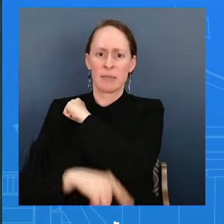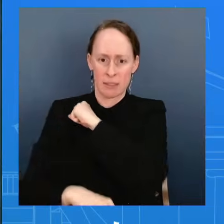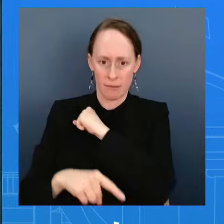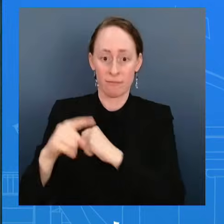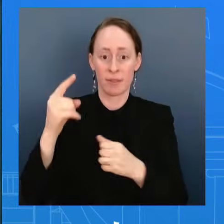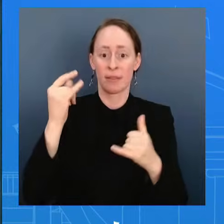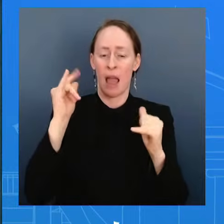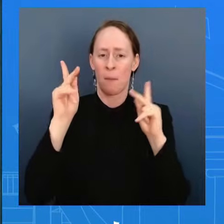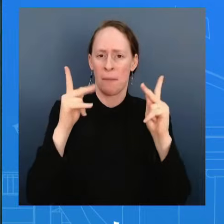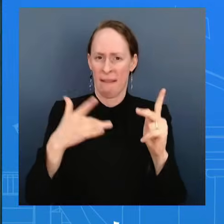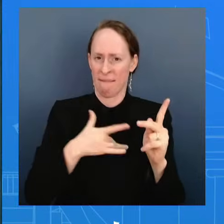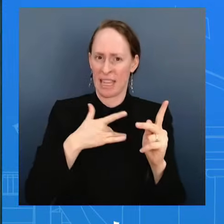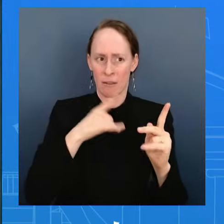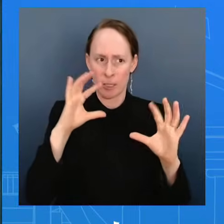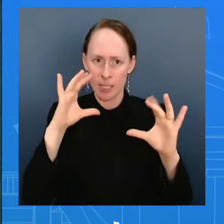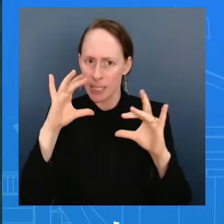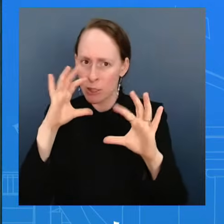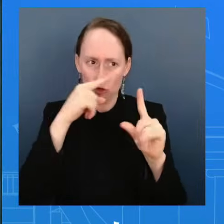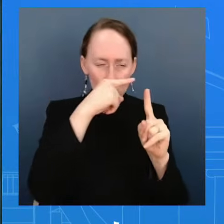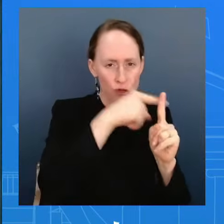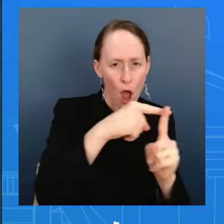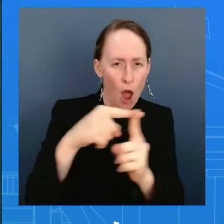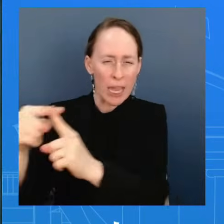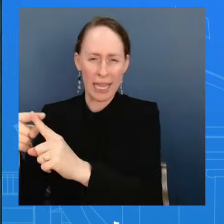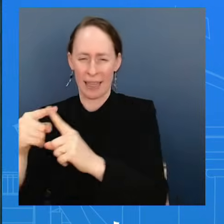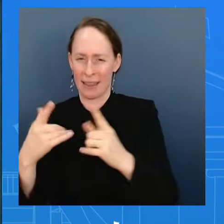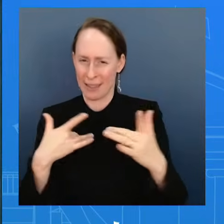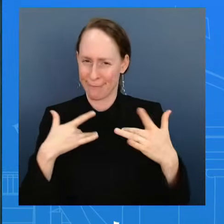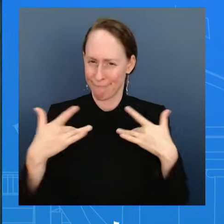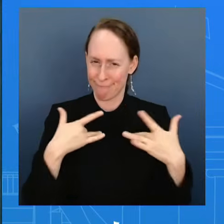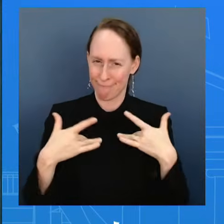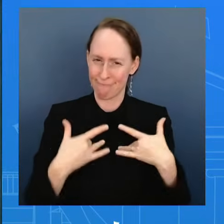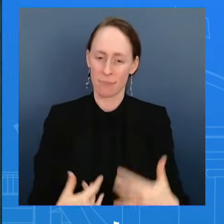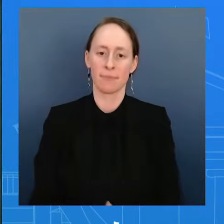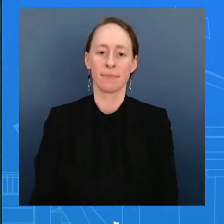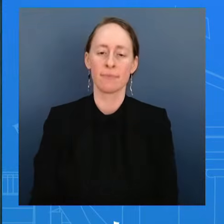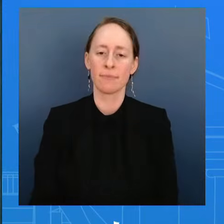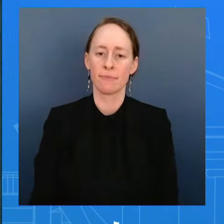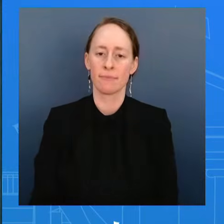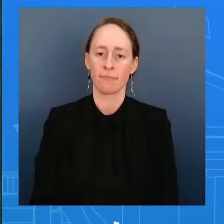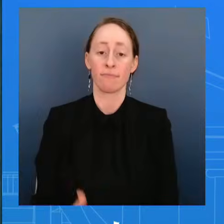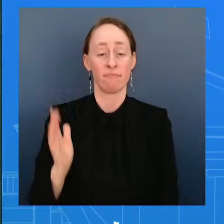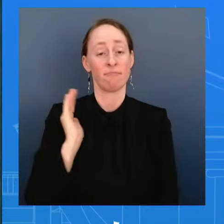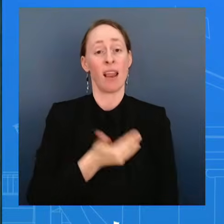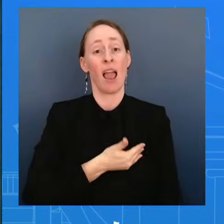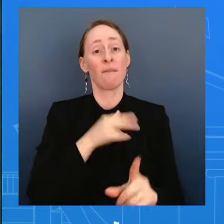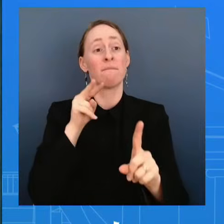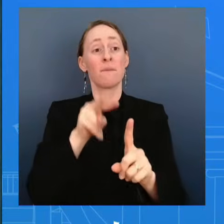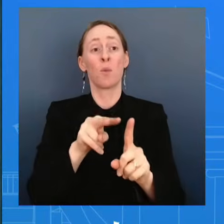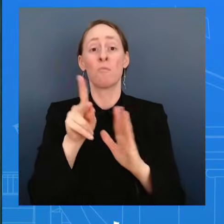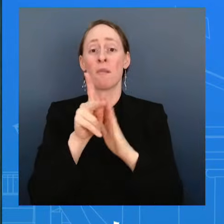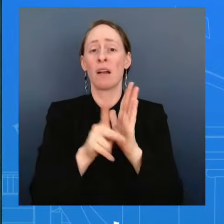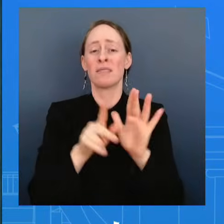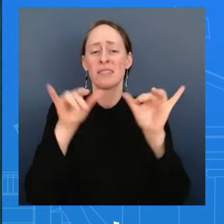The John Lewis Voting Rights Advancement Act and the Freedom to Vote Act -- that is something that we want to see get done. We have to see legislation.